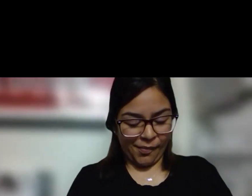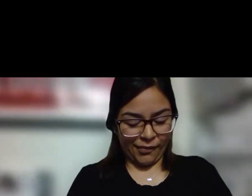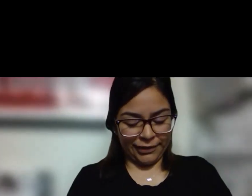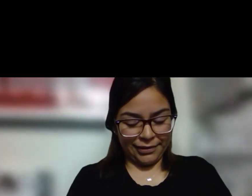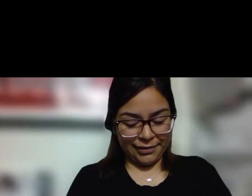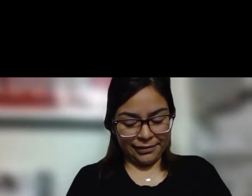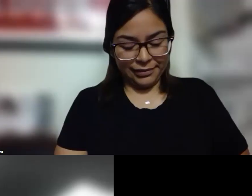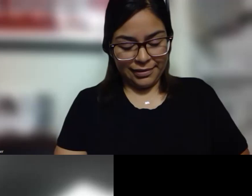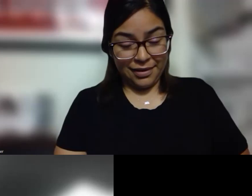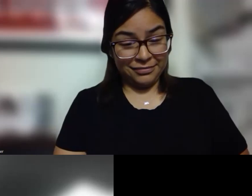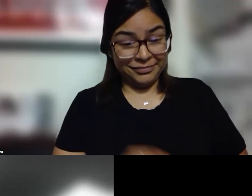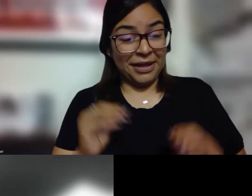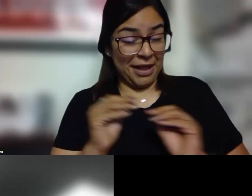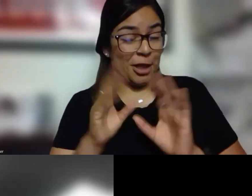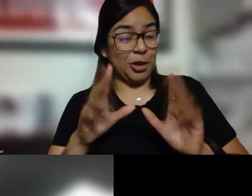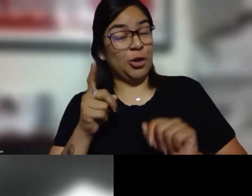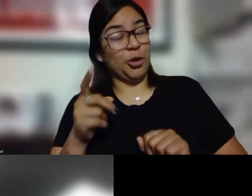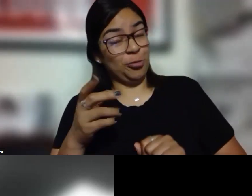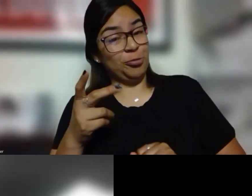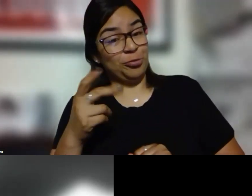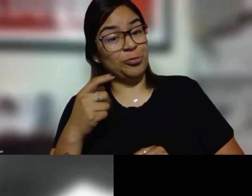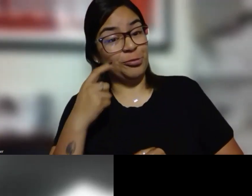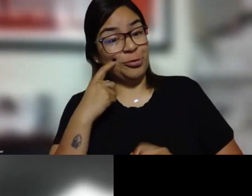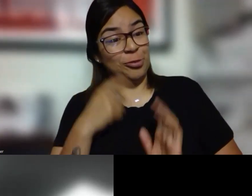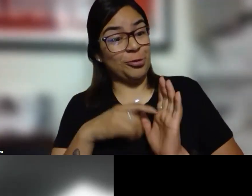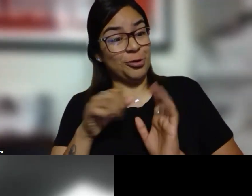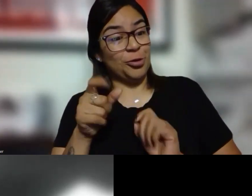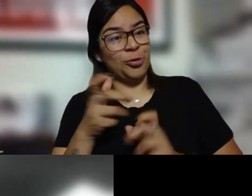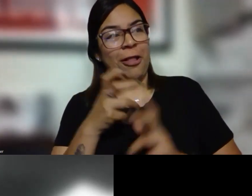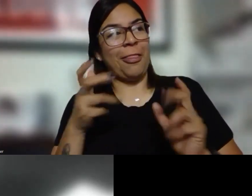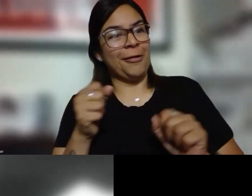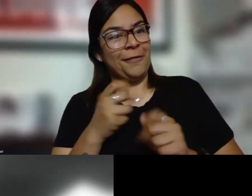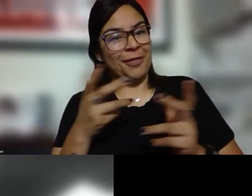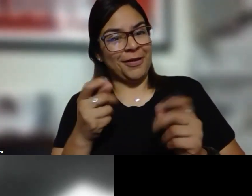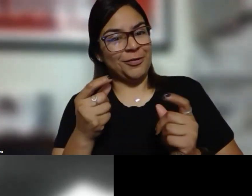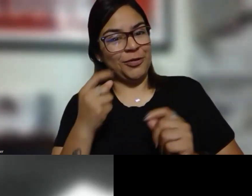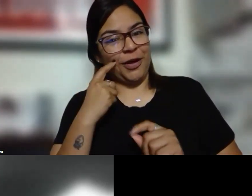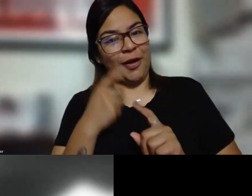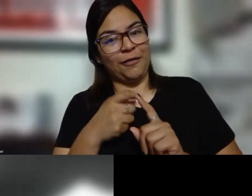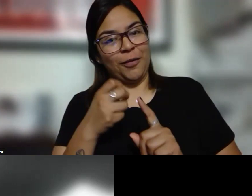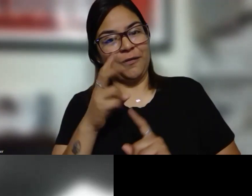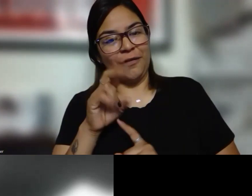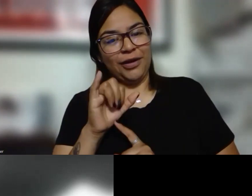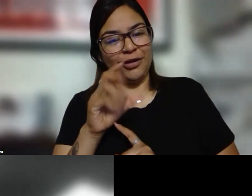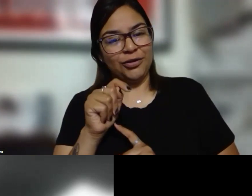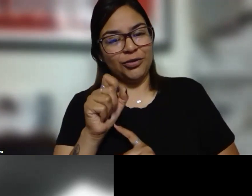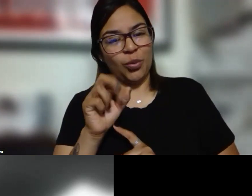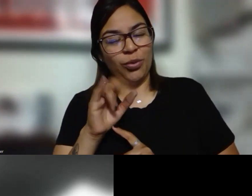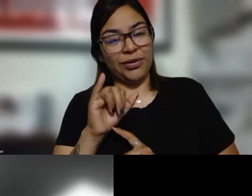clearly you're doing all the heavy lifting for Victoria um I got one followup question